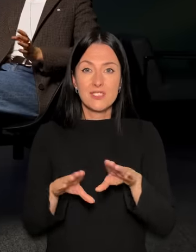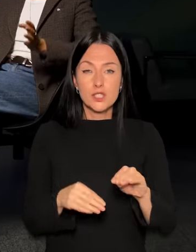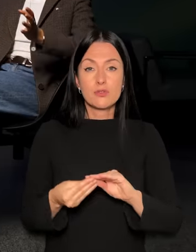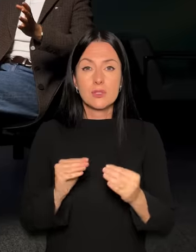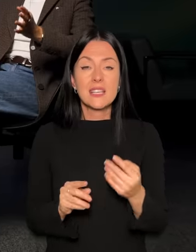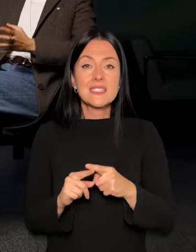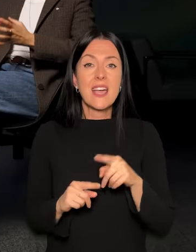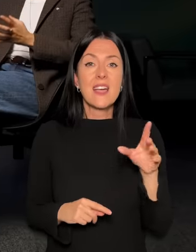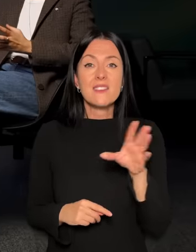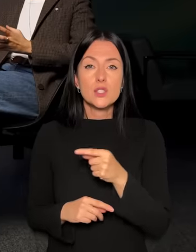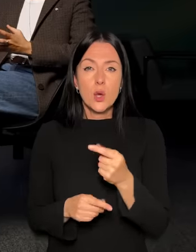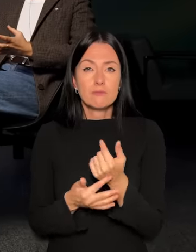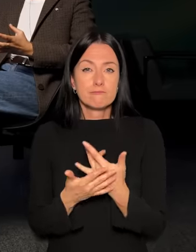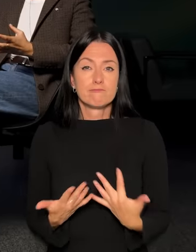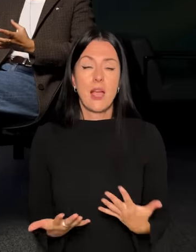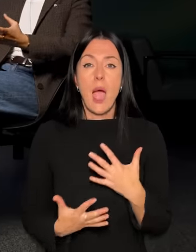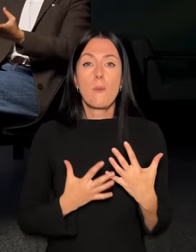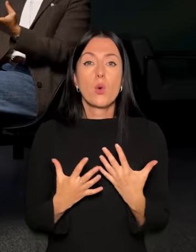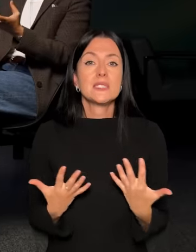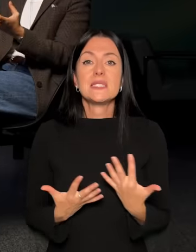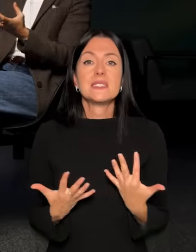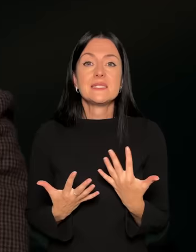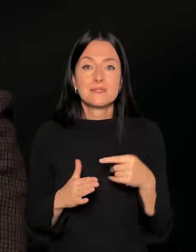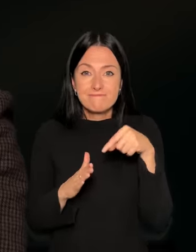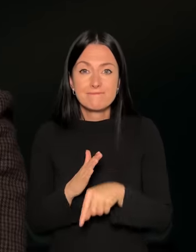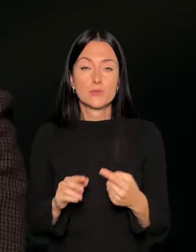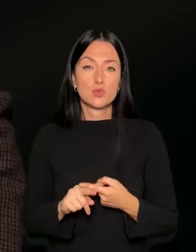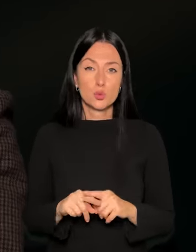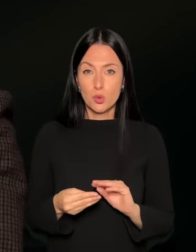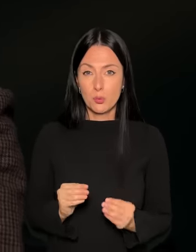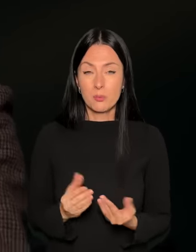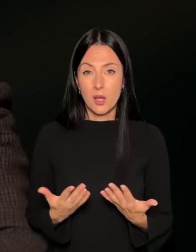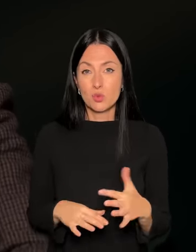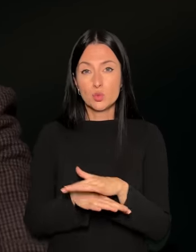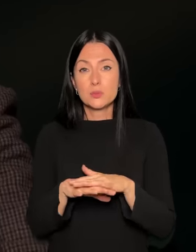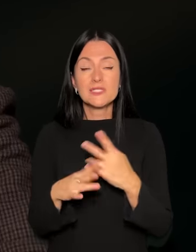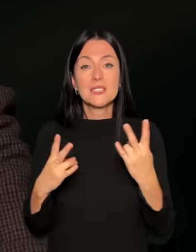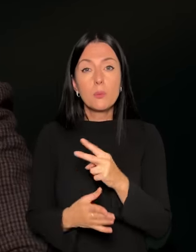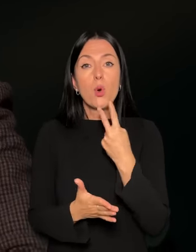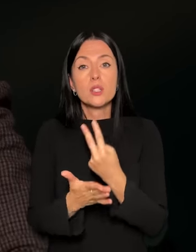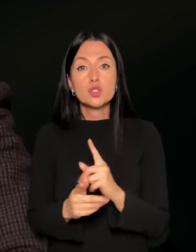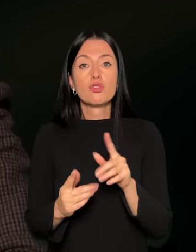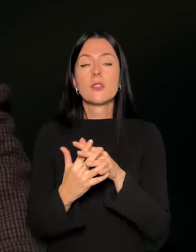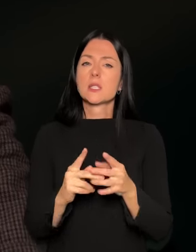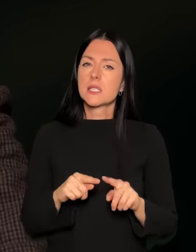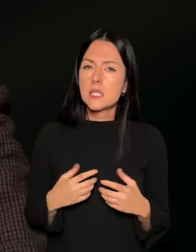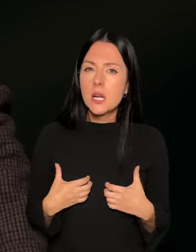is the whole range of emotions that the problem carries. So, society needed to be shown that war is scary,